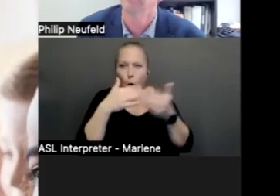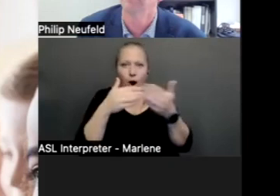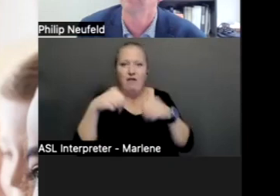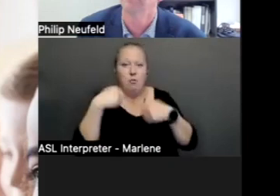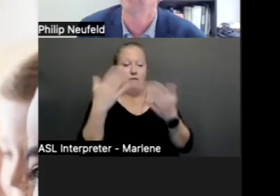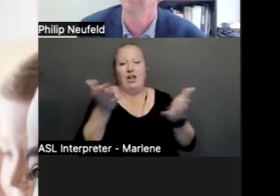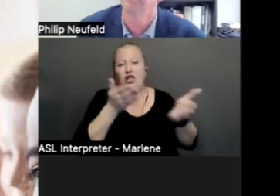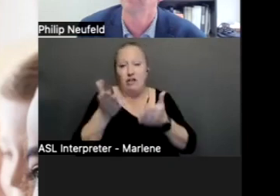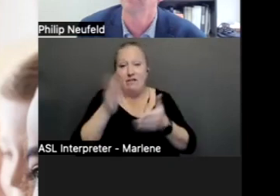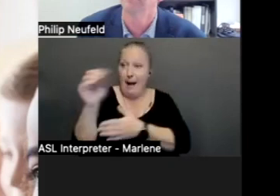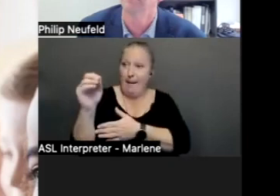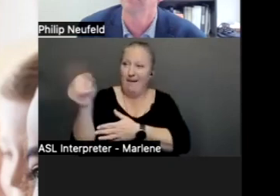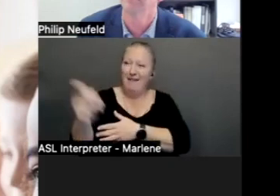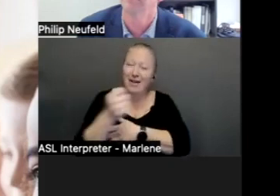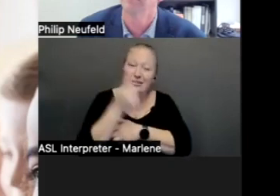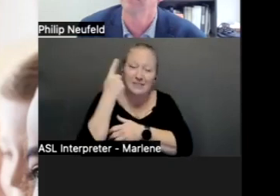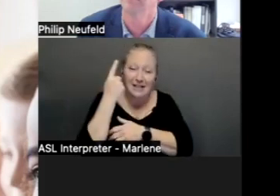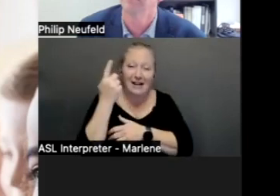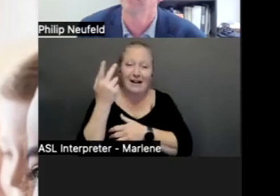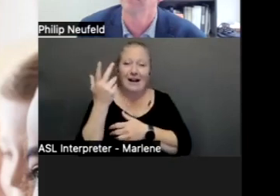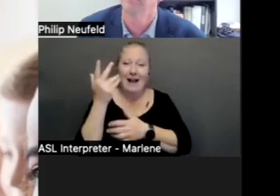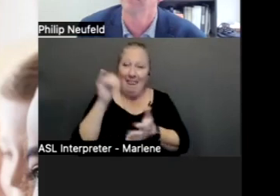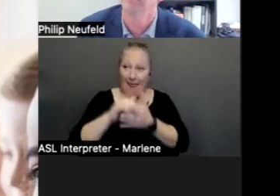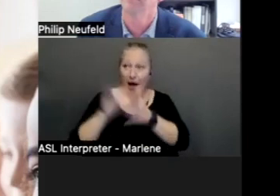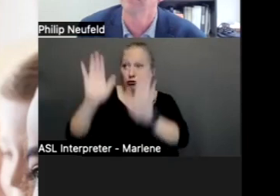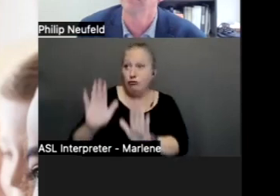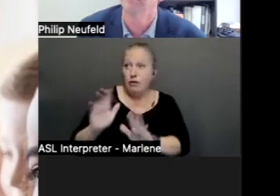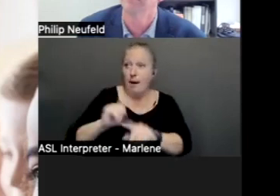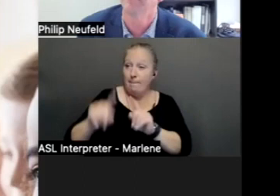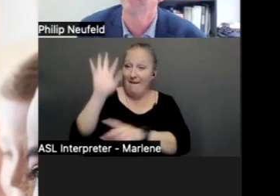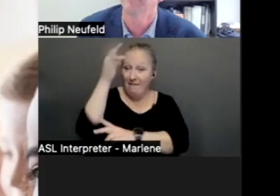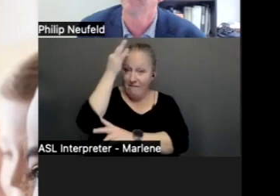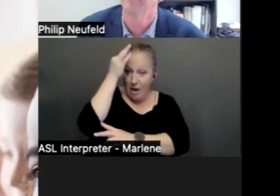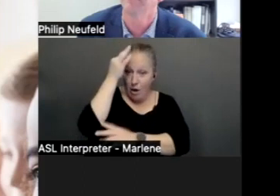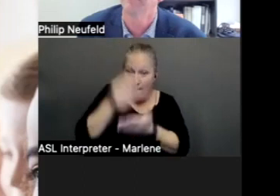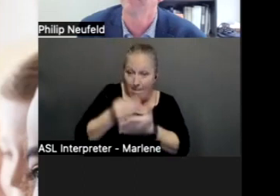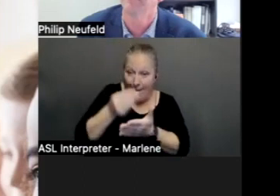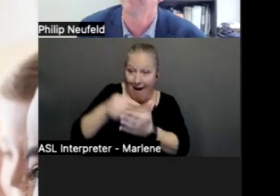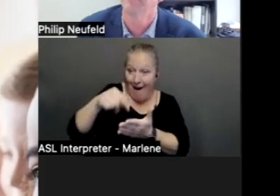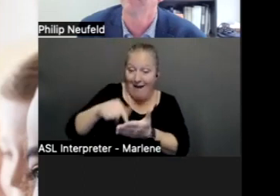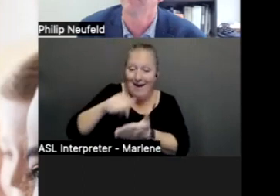service companies to understand like that's great, but those federal dollars aren't benefiting